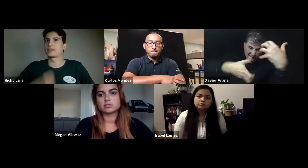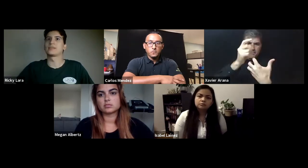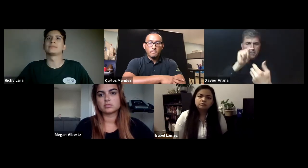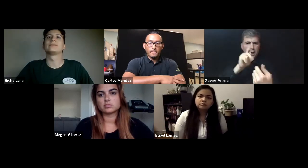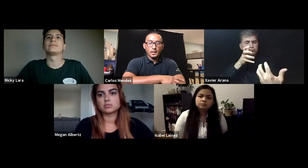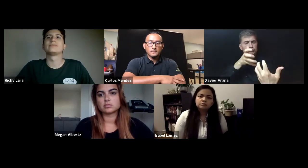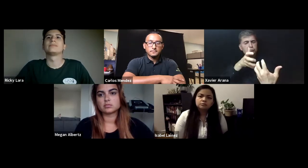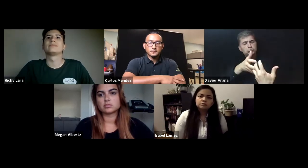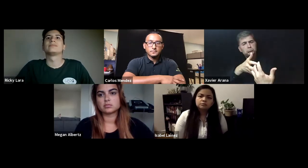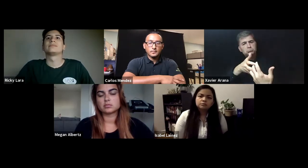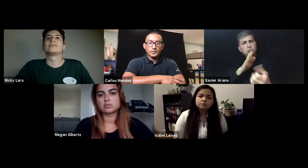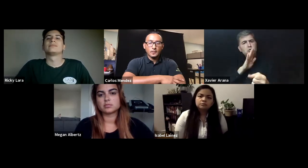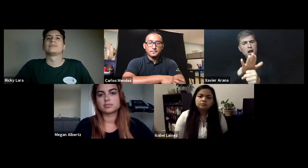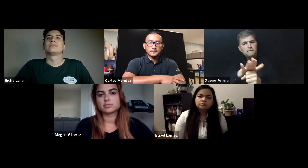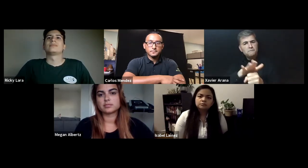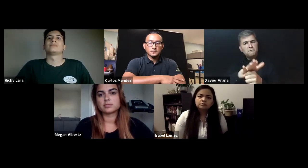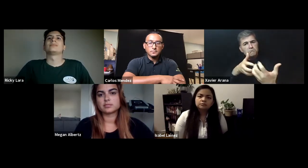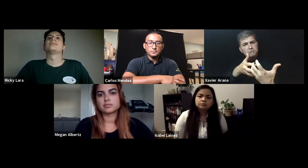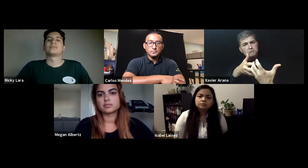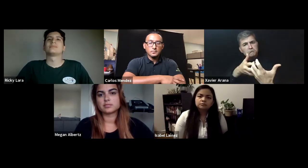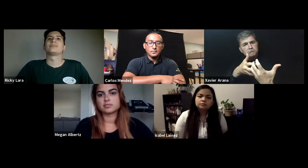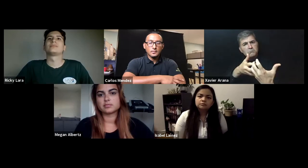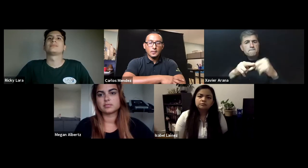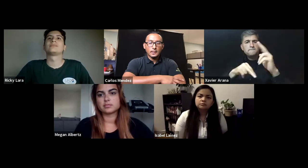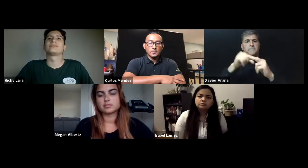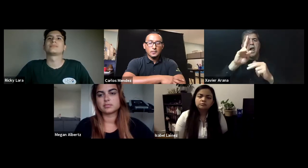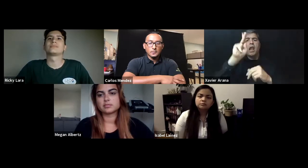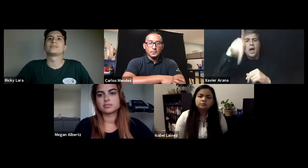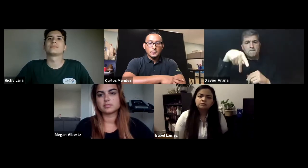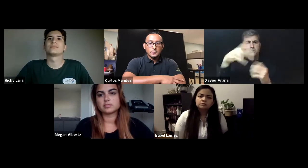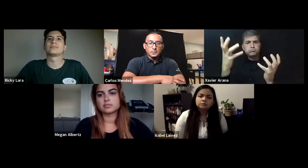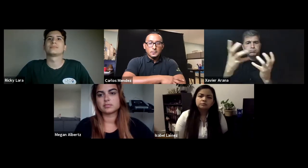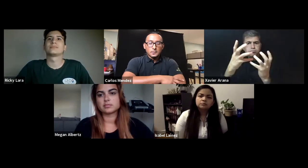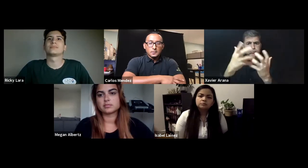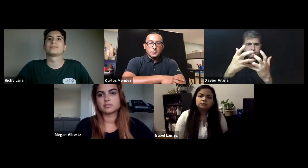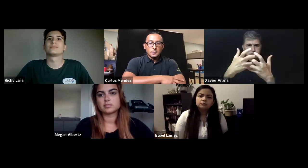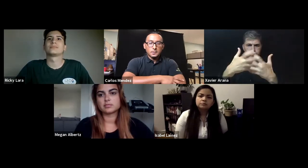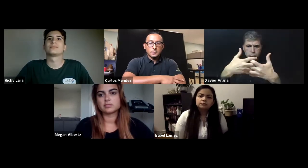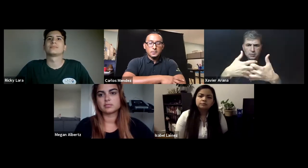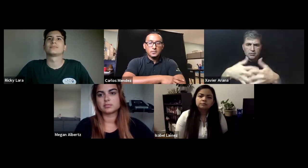Maybe it's not... it's not the best connection like, you know, you become best friends.